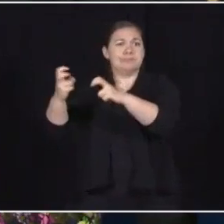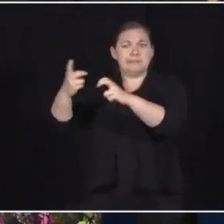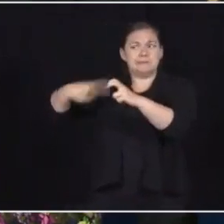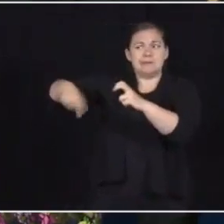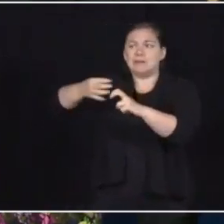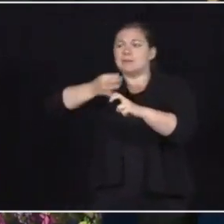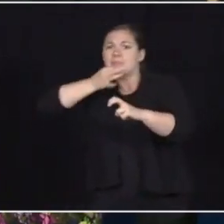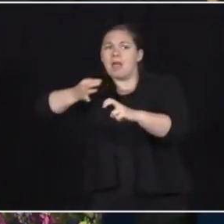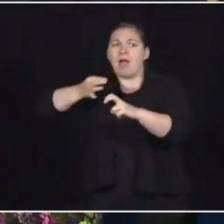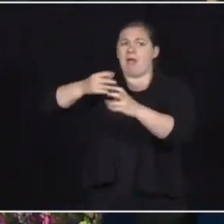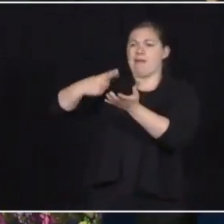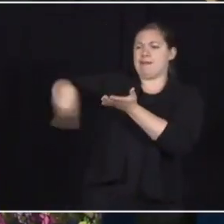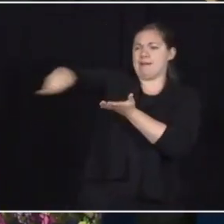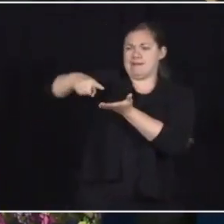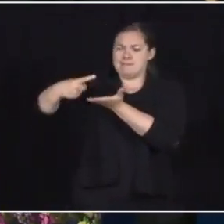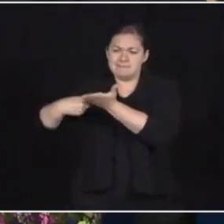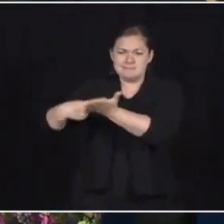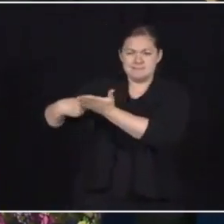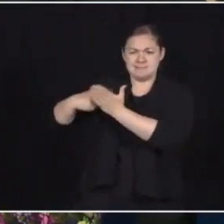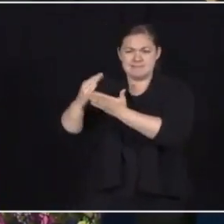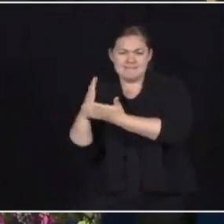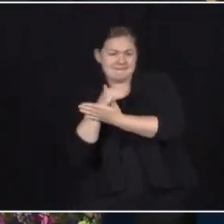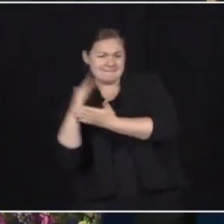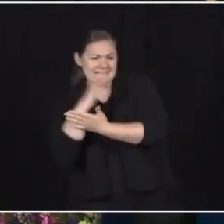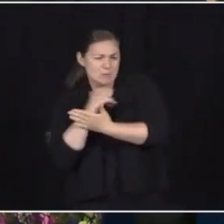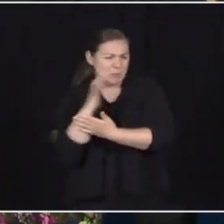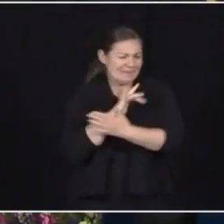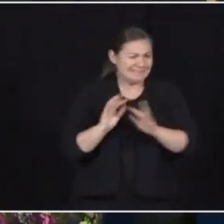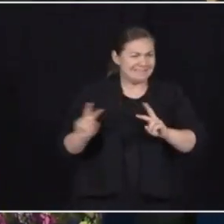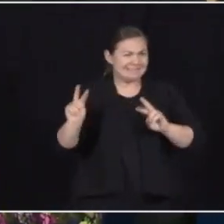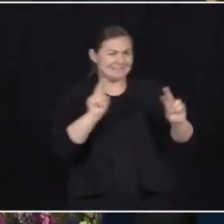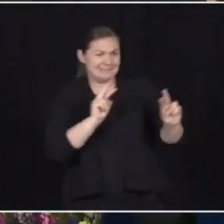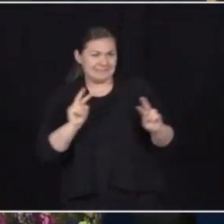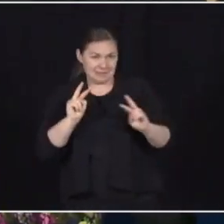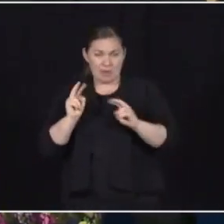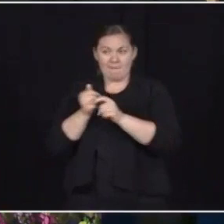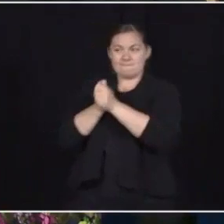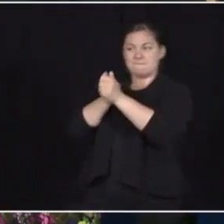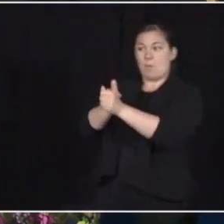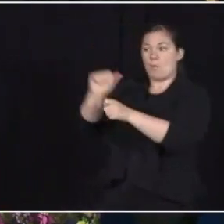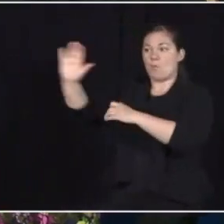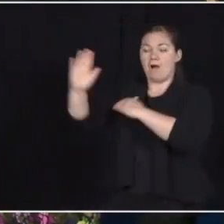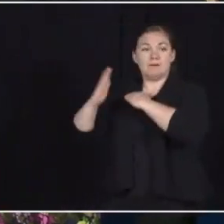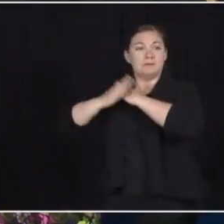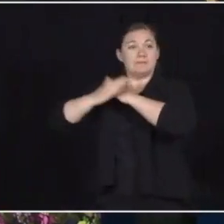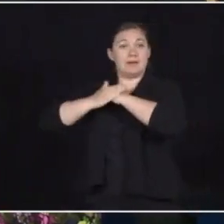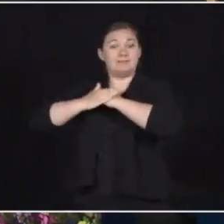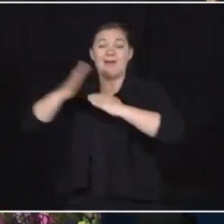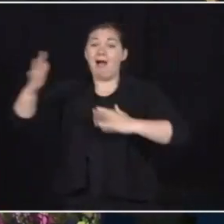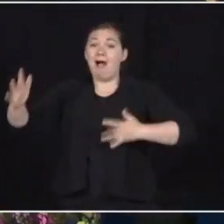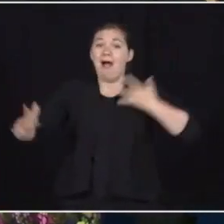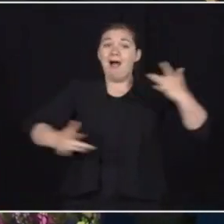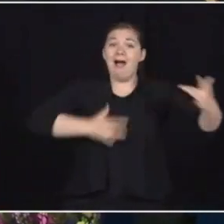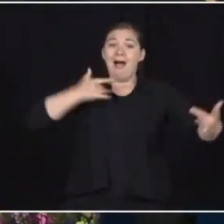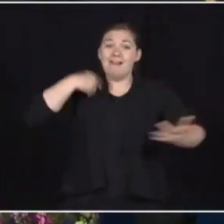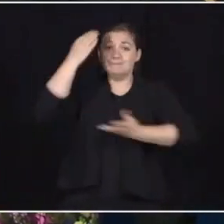And provided the recommendations. On their advice, I am excited to announce today that as of this Friday,